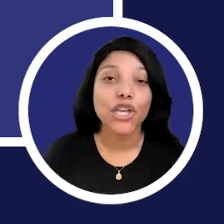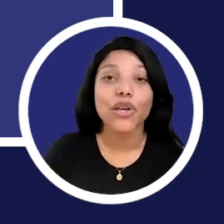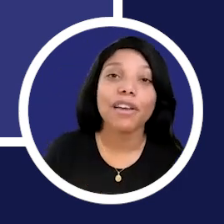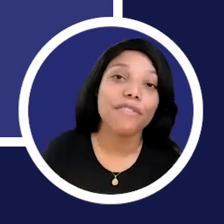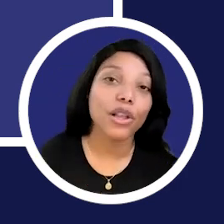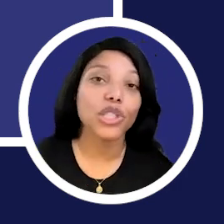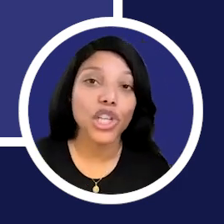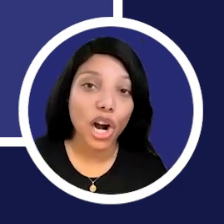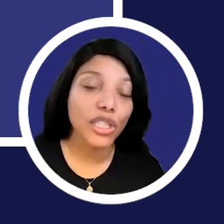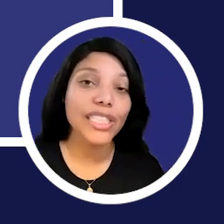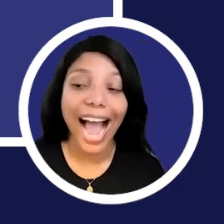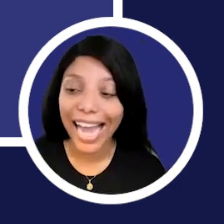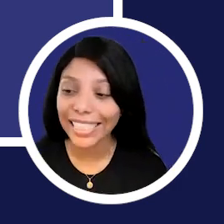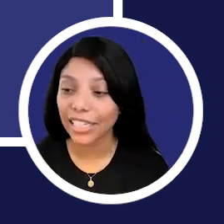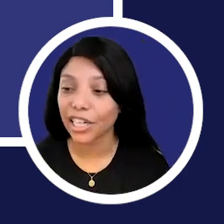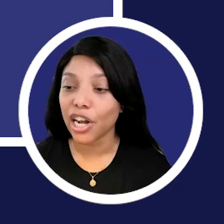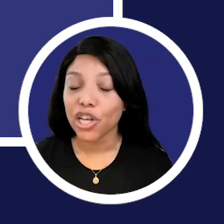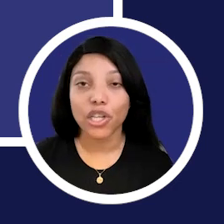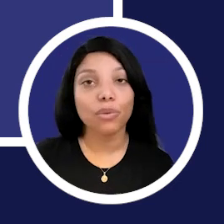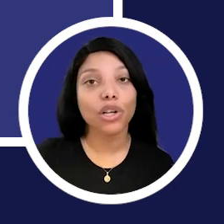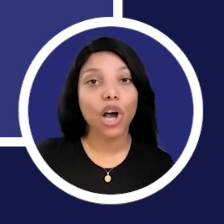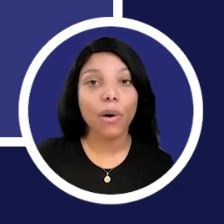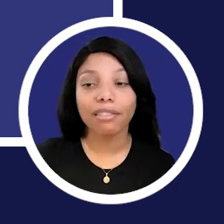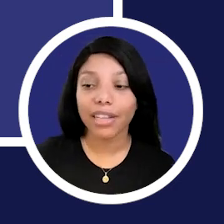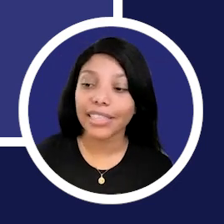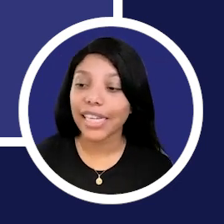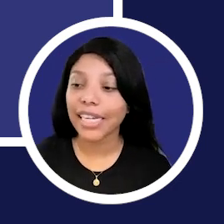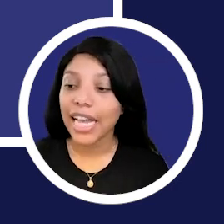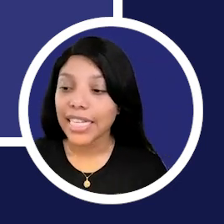You can follow Charles Hiser. You will go on LinkedIn